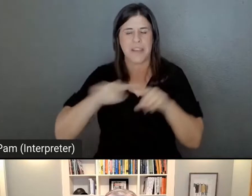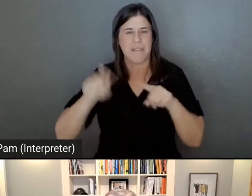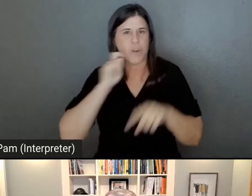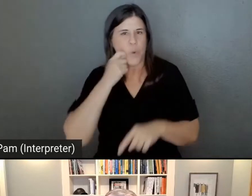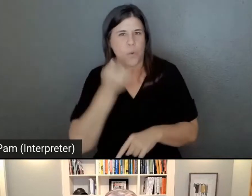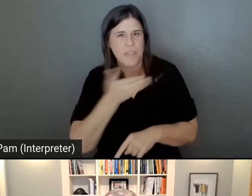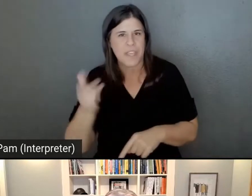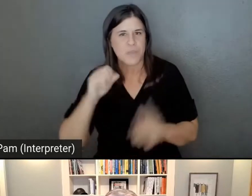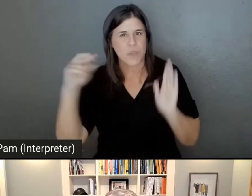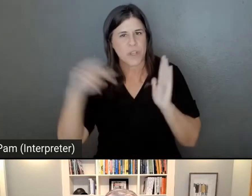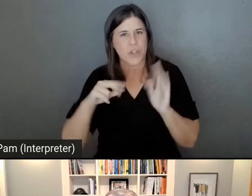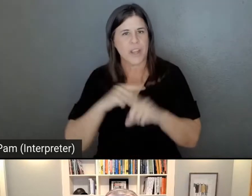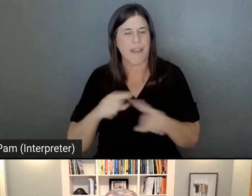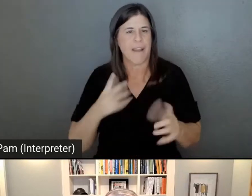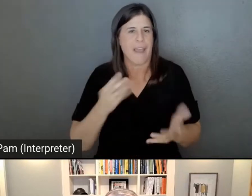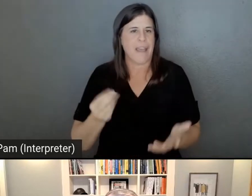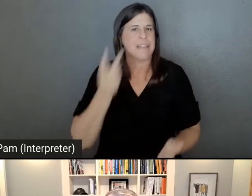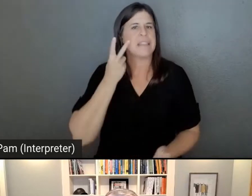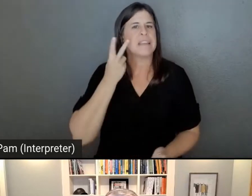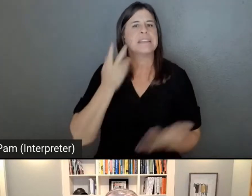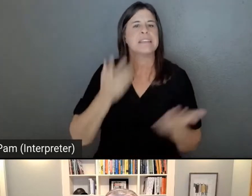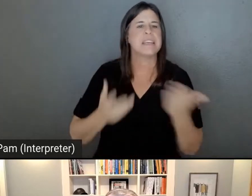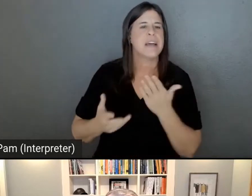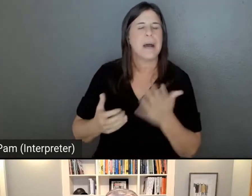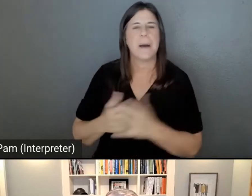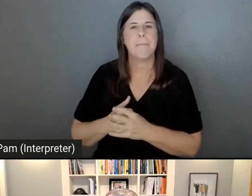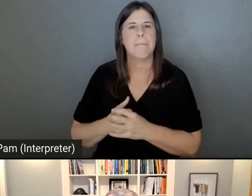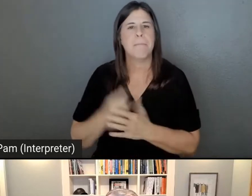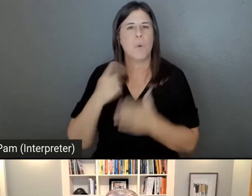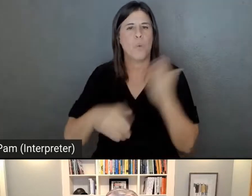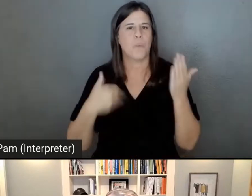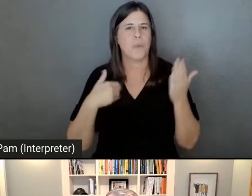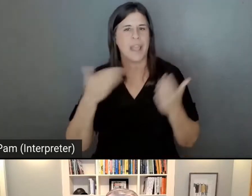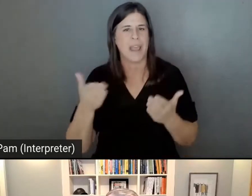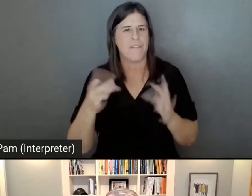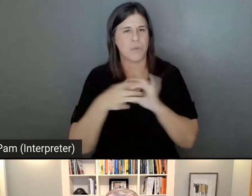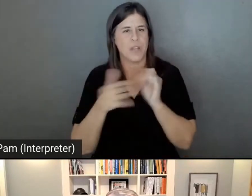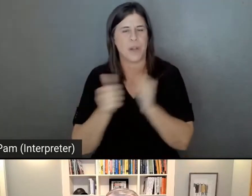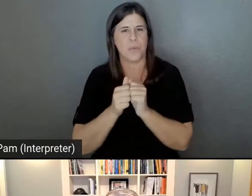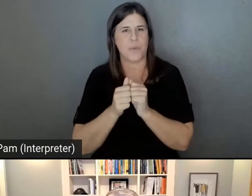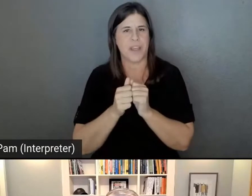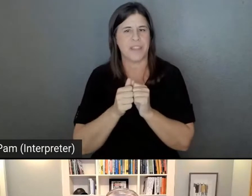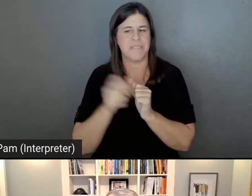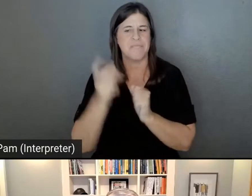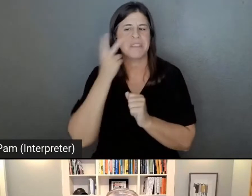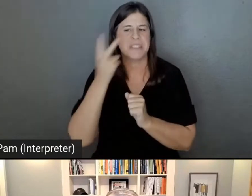and let's see what we have in terms of being able to see Karpenter in action.